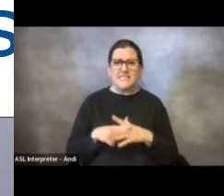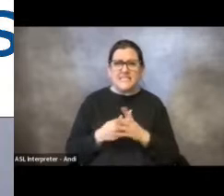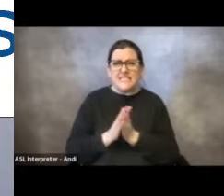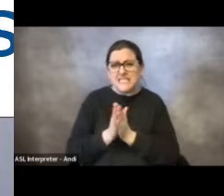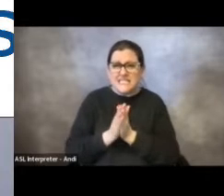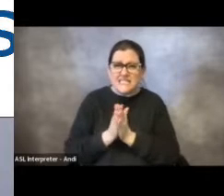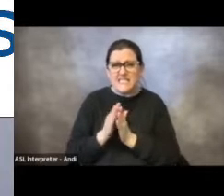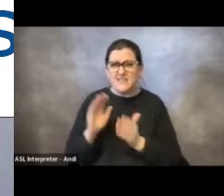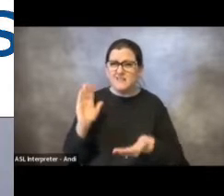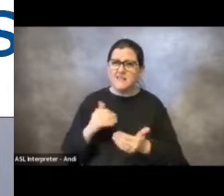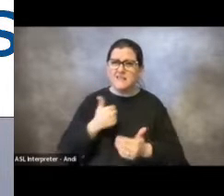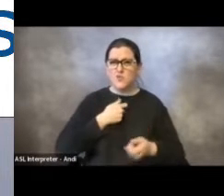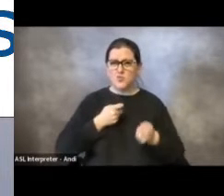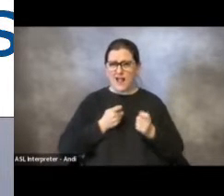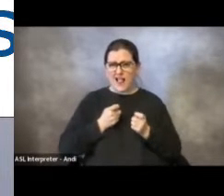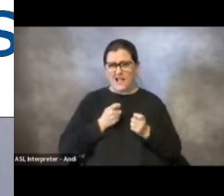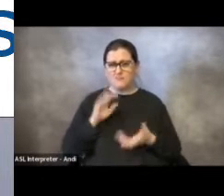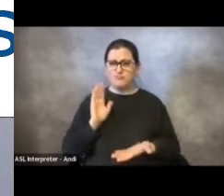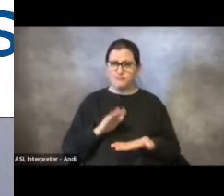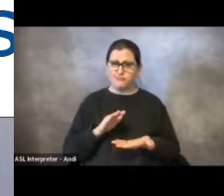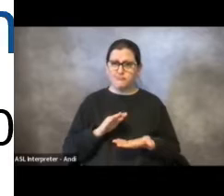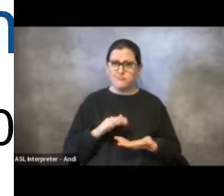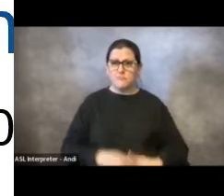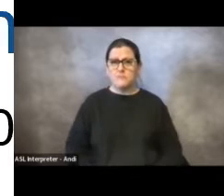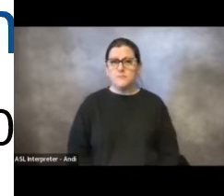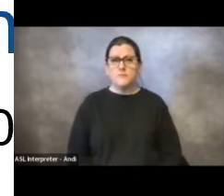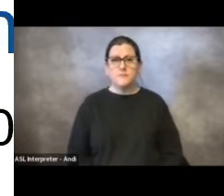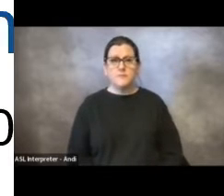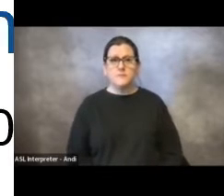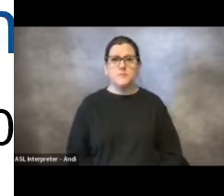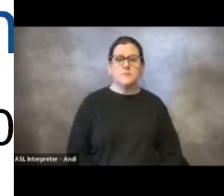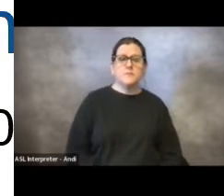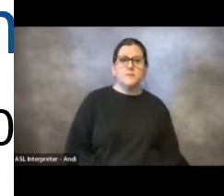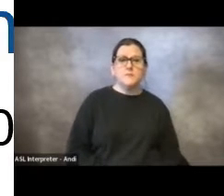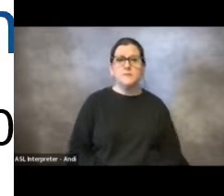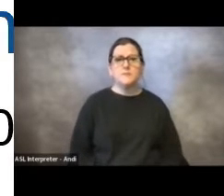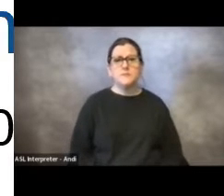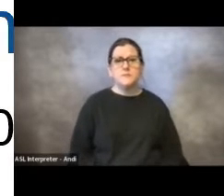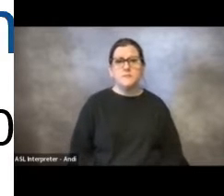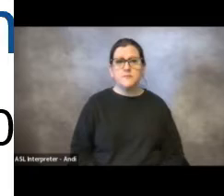regulation. Next slide. So when